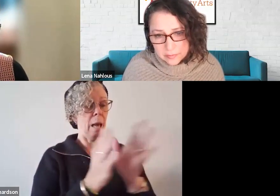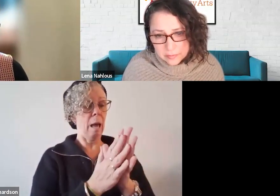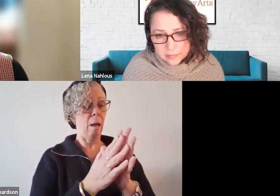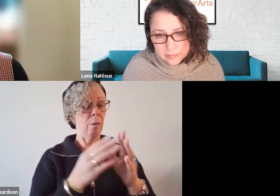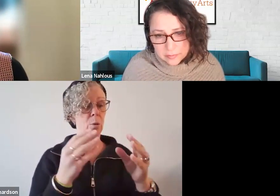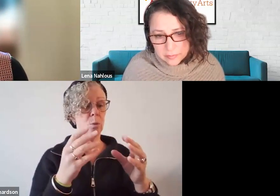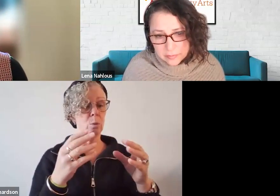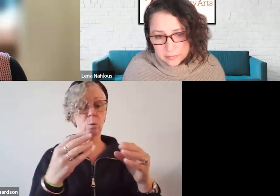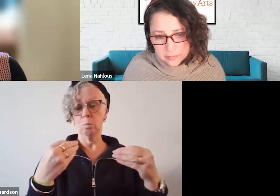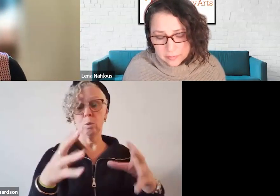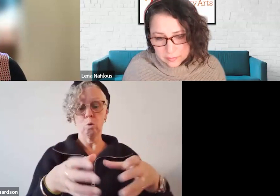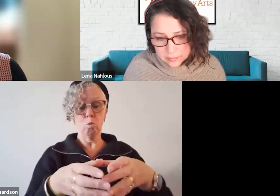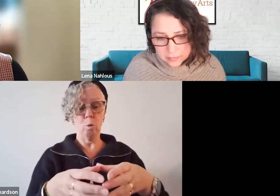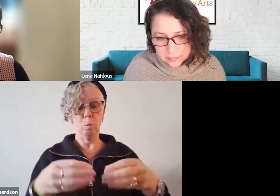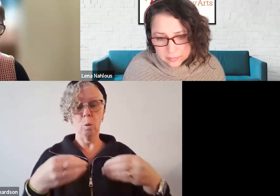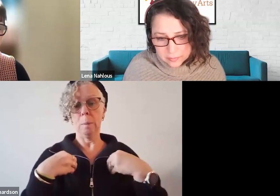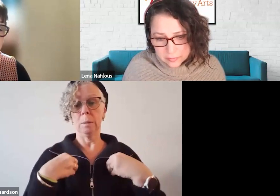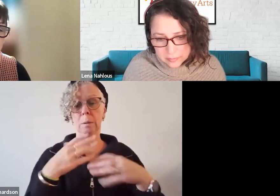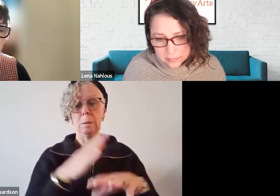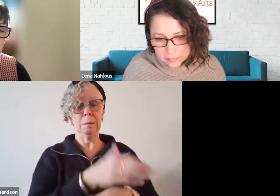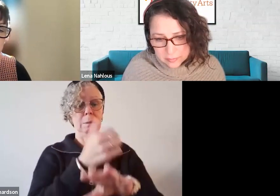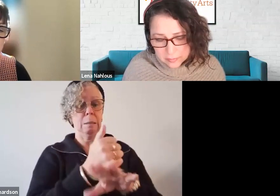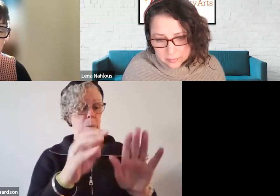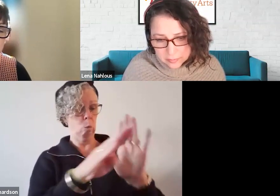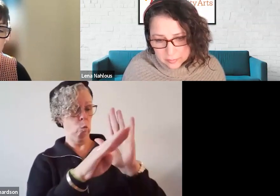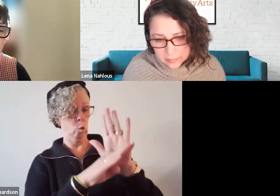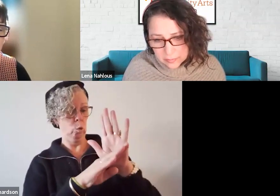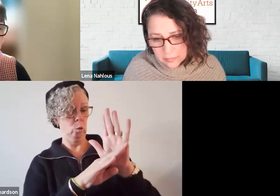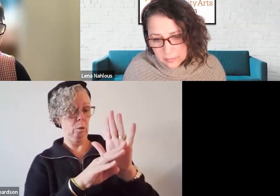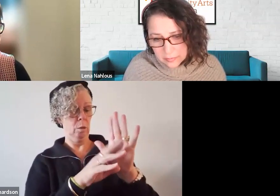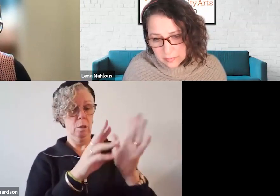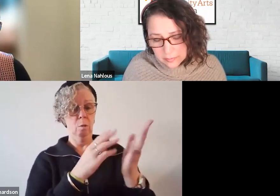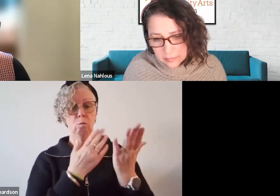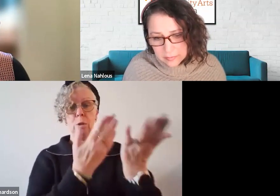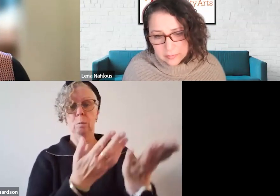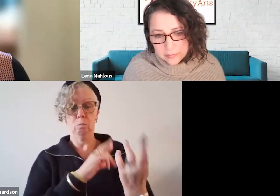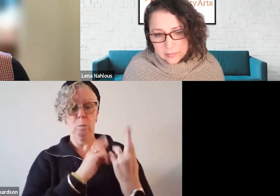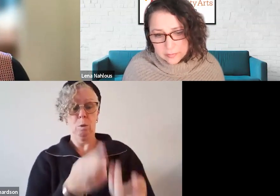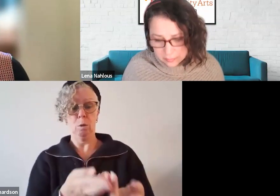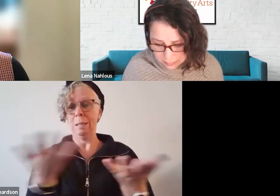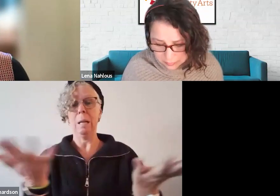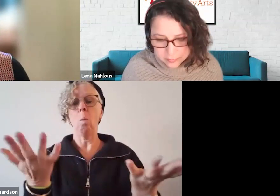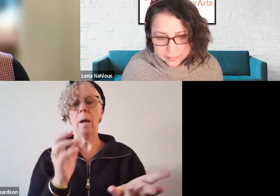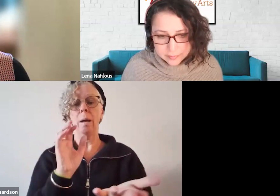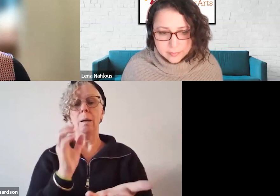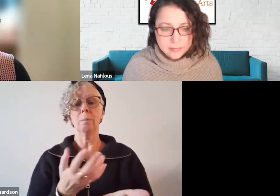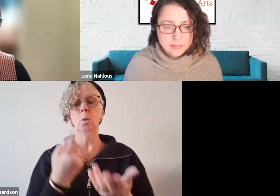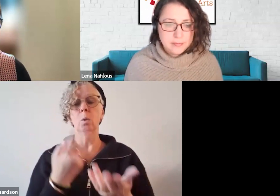develops rules and assigns responsibility. So, when we start to think about what we